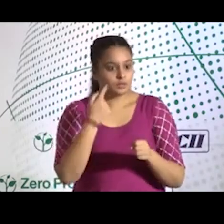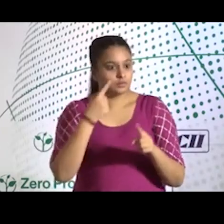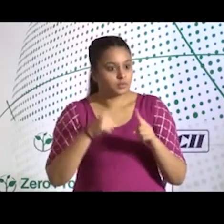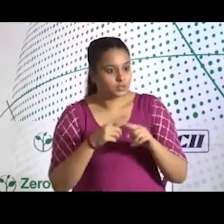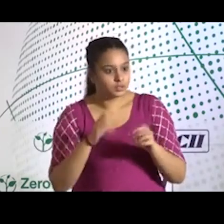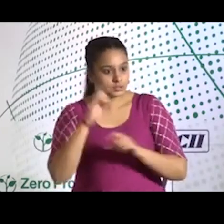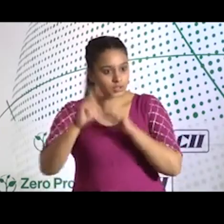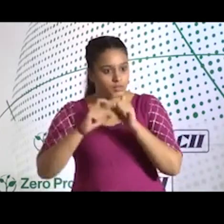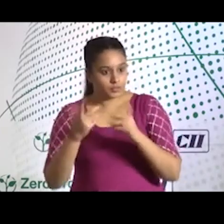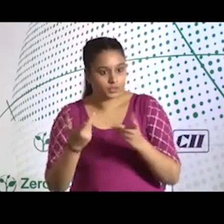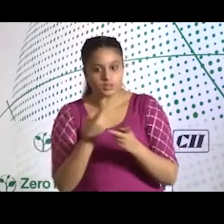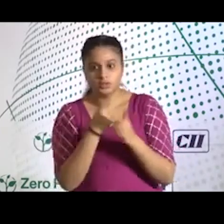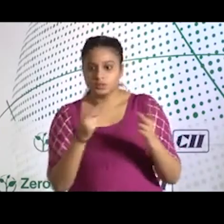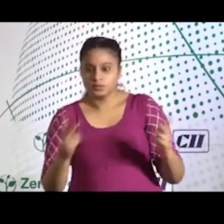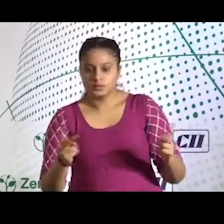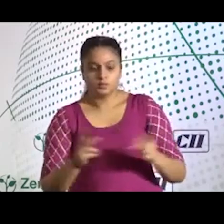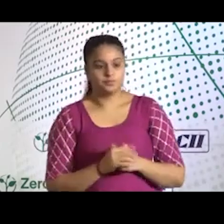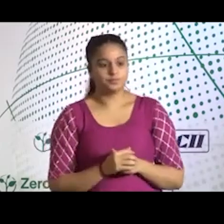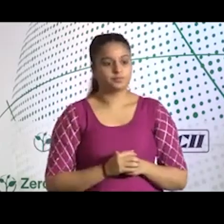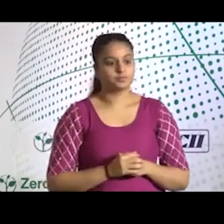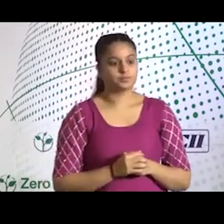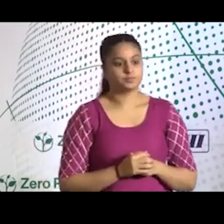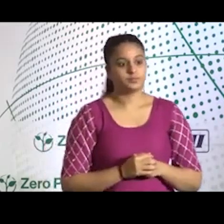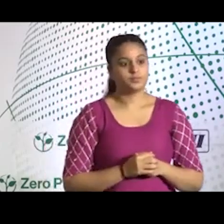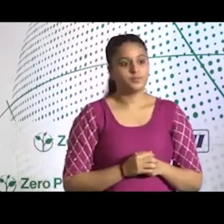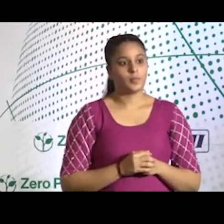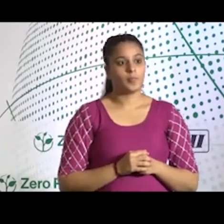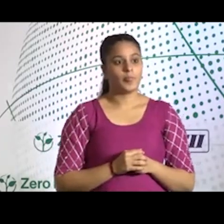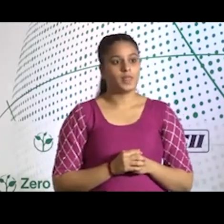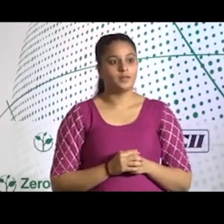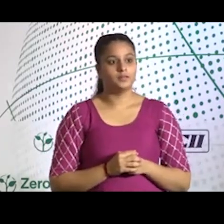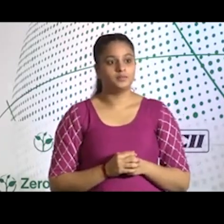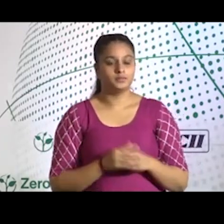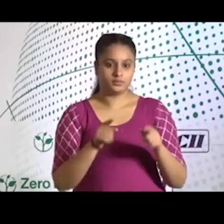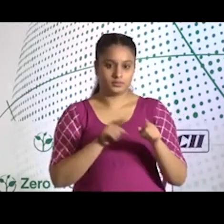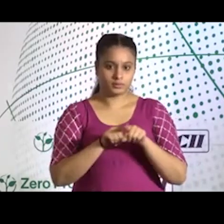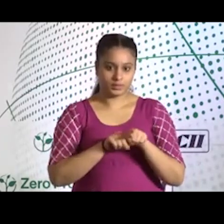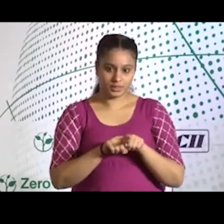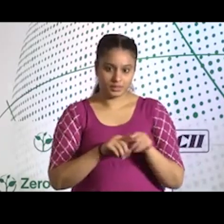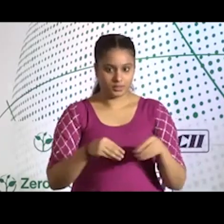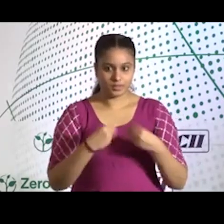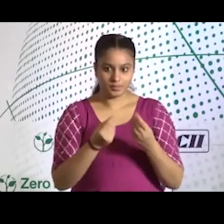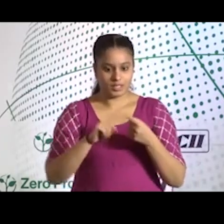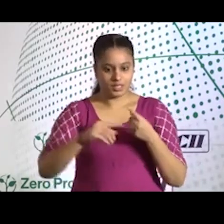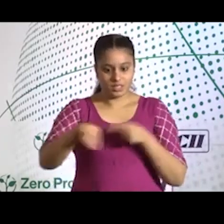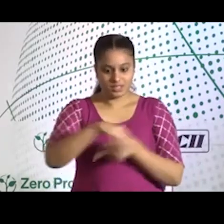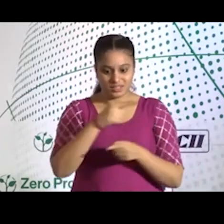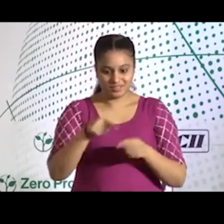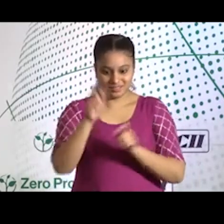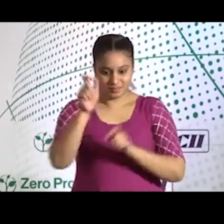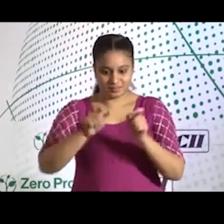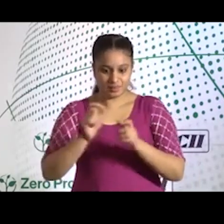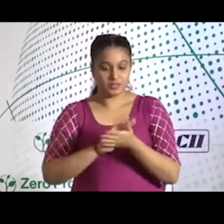They are going to get on to the job. So to give you an example of some of engineers who are completing the first batch, they